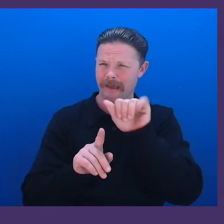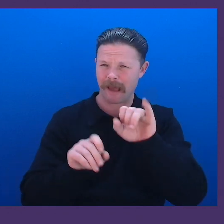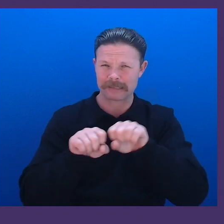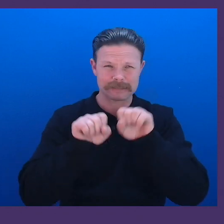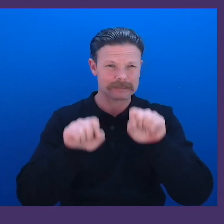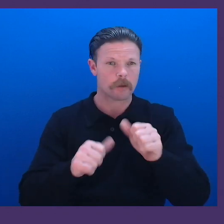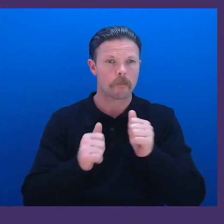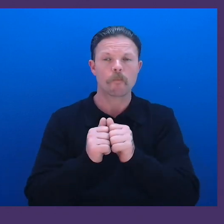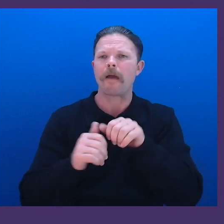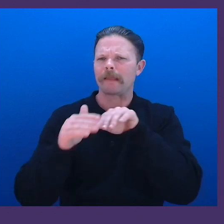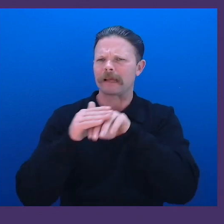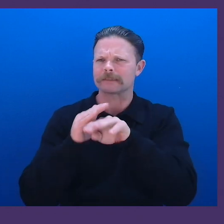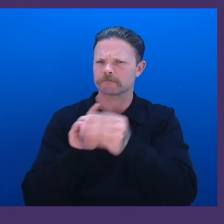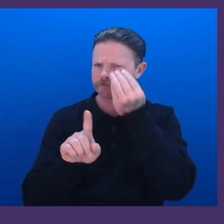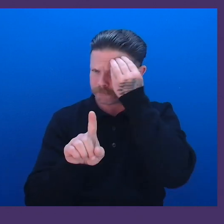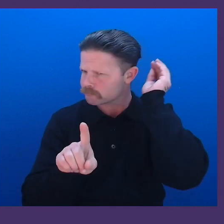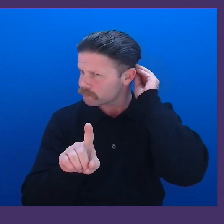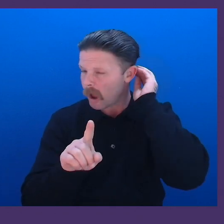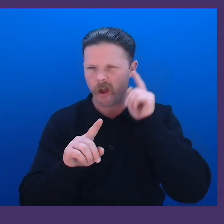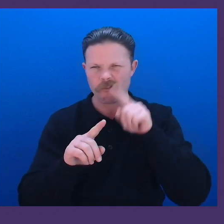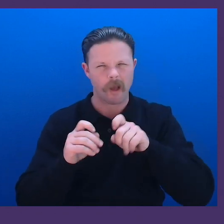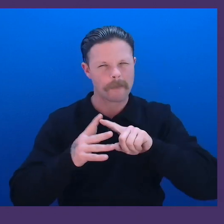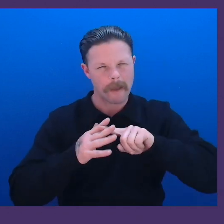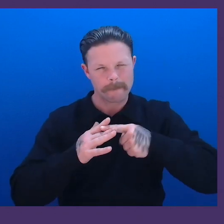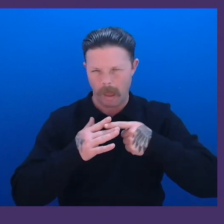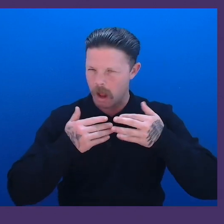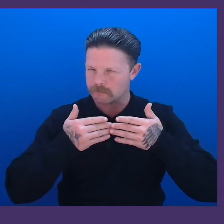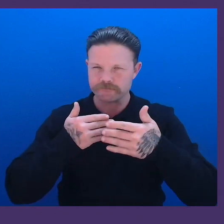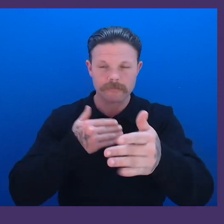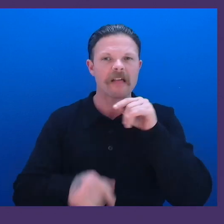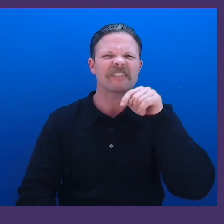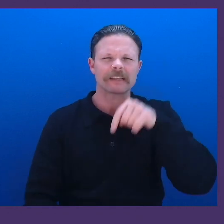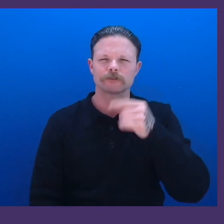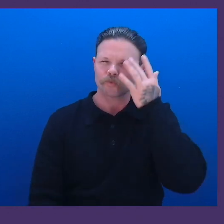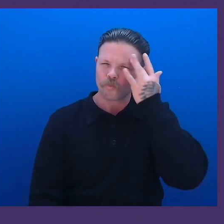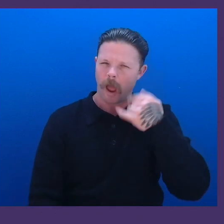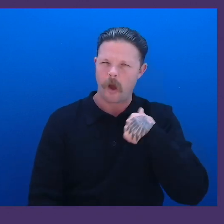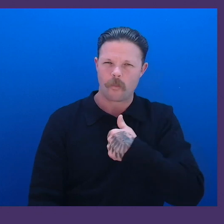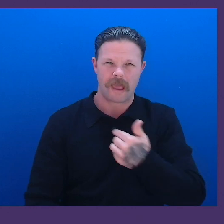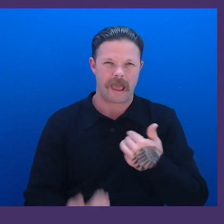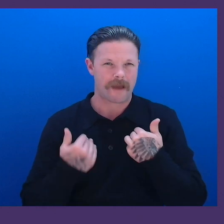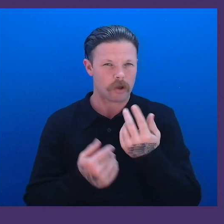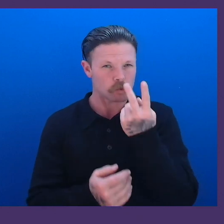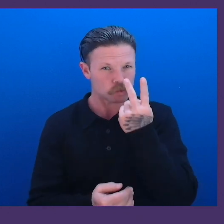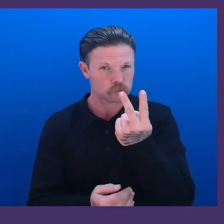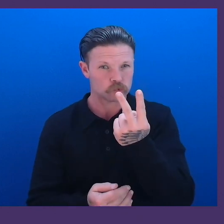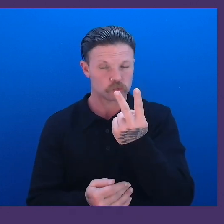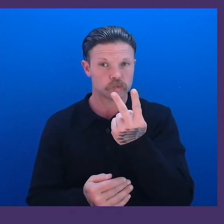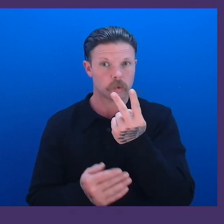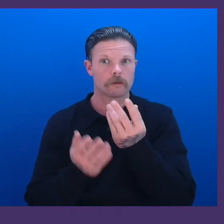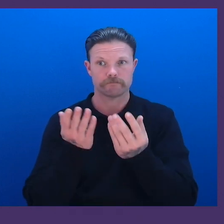And this is why we have two principles, which are core principles of Microsoft Responsible AI,